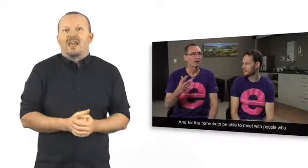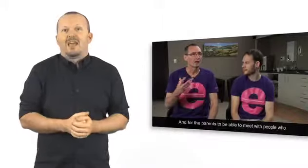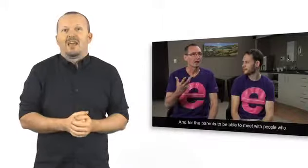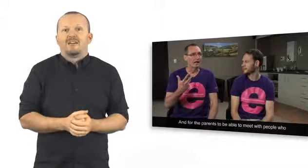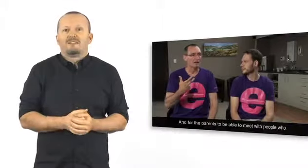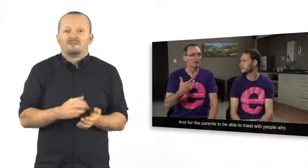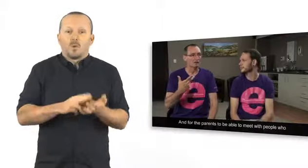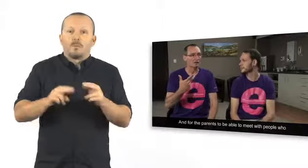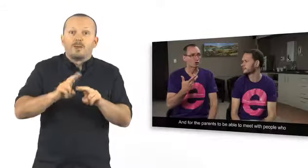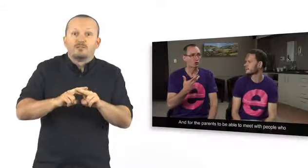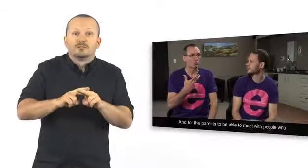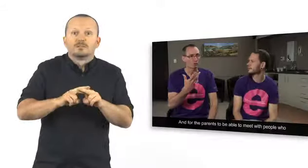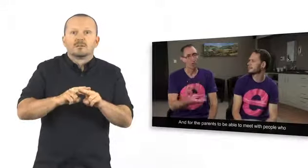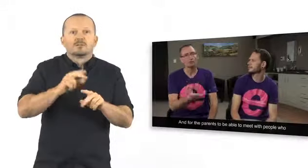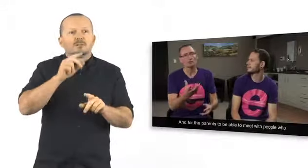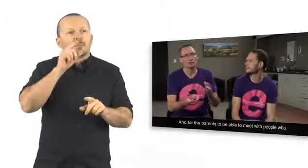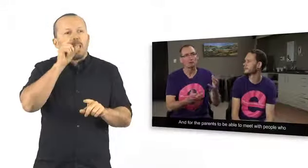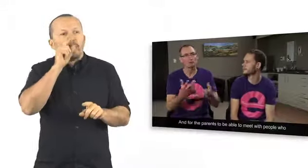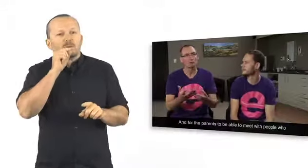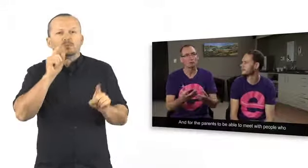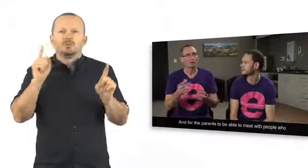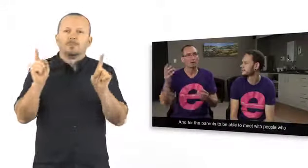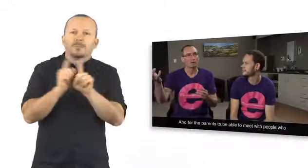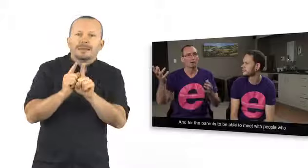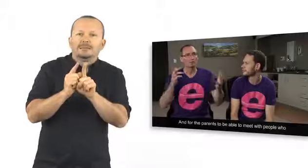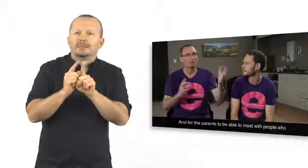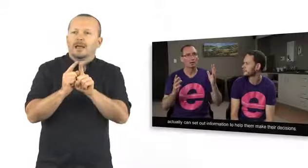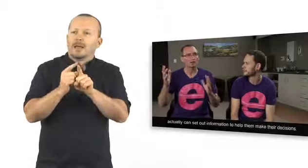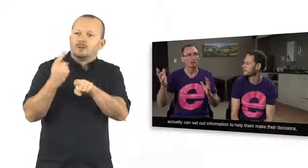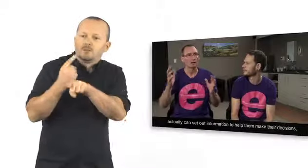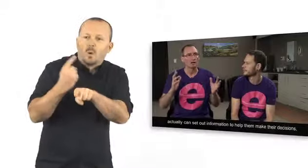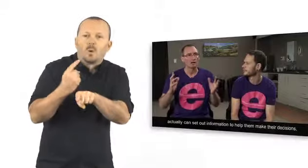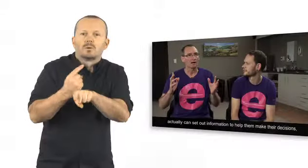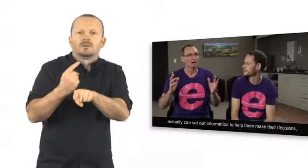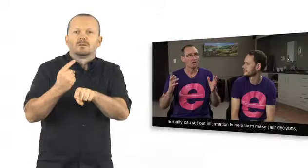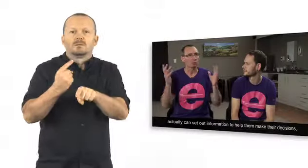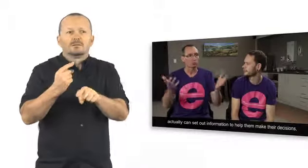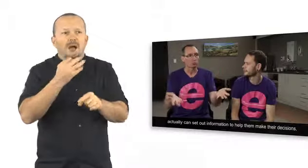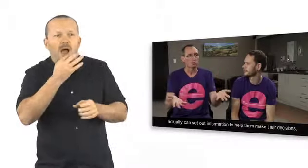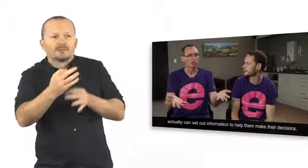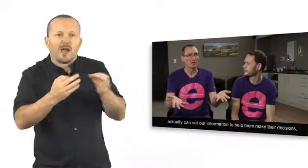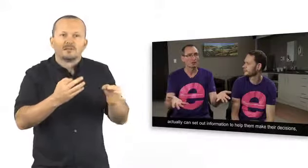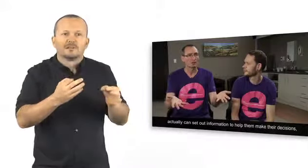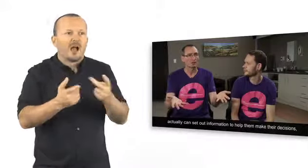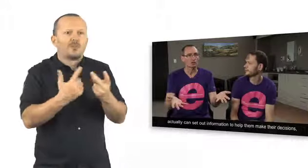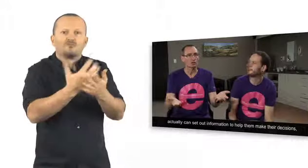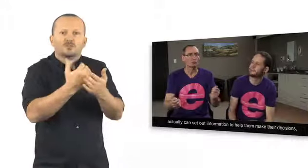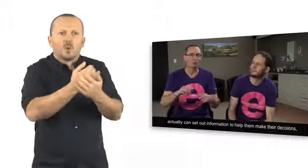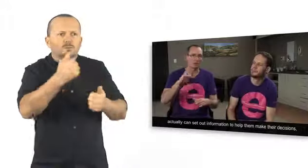And for the parents to be able to meet with people who actually can set out information to help them